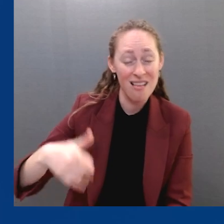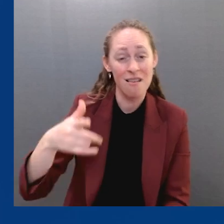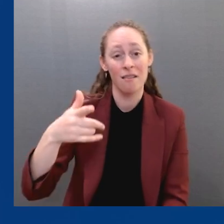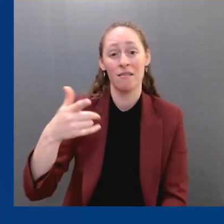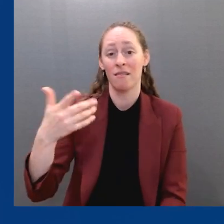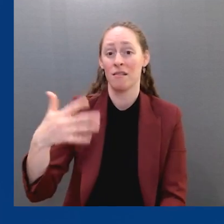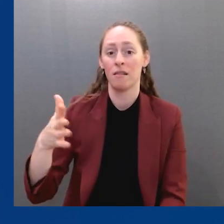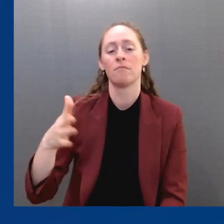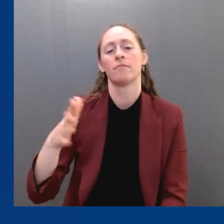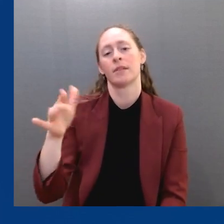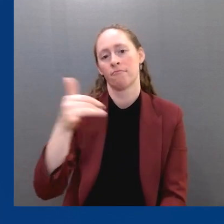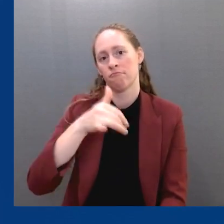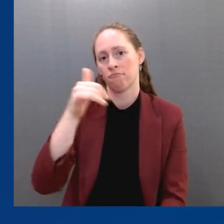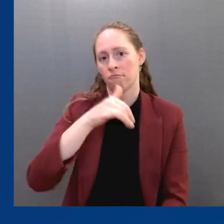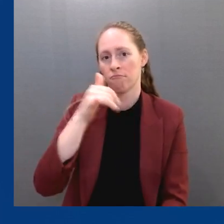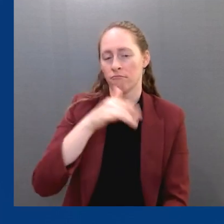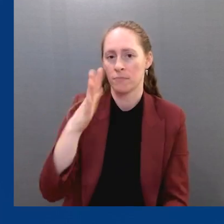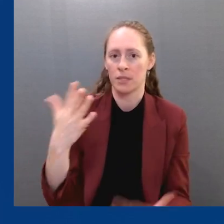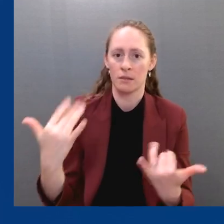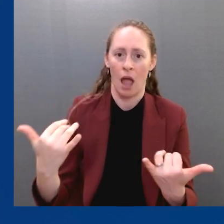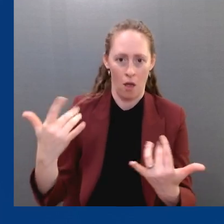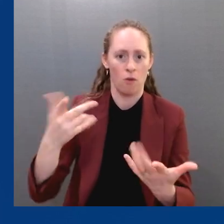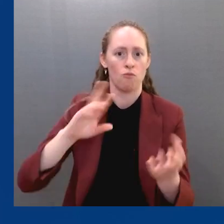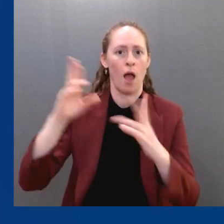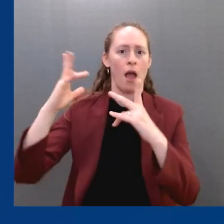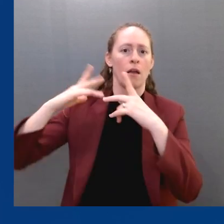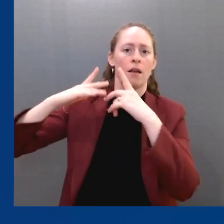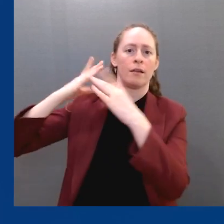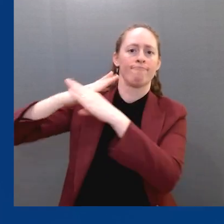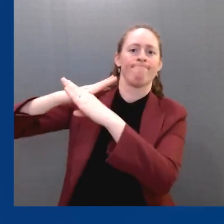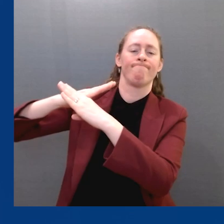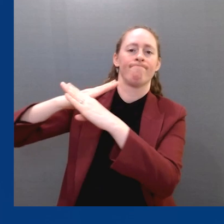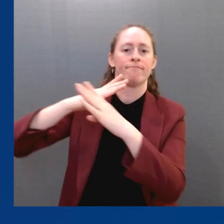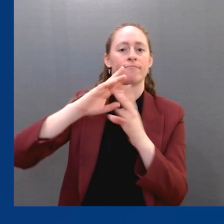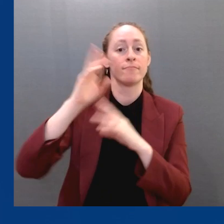for the rest of the summer into the fall. Second does not preclude you